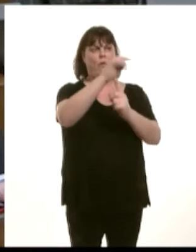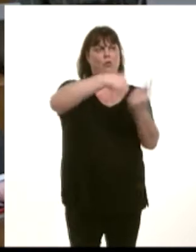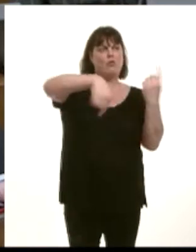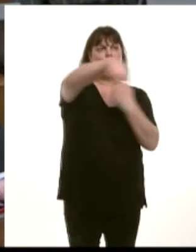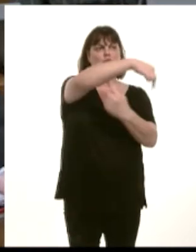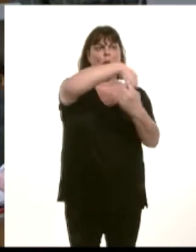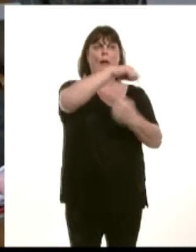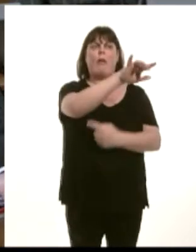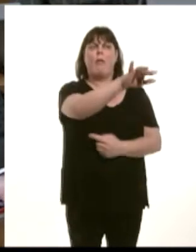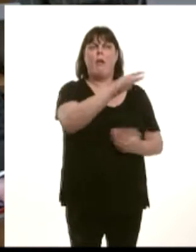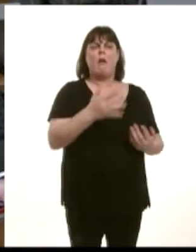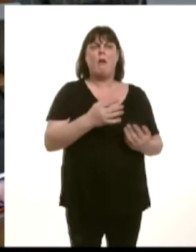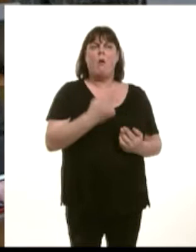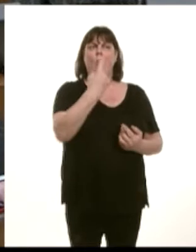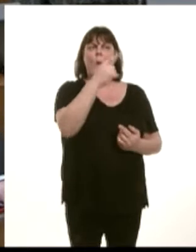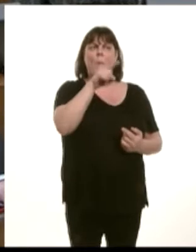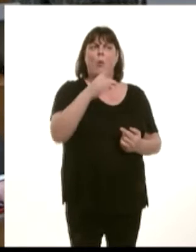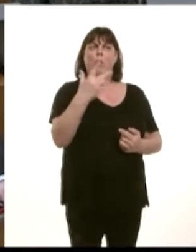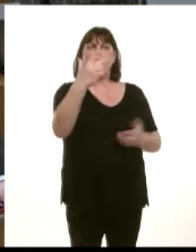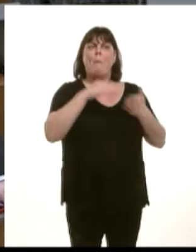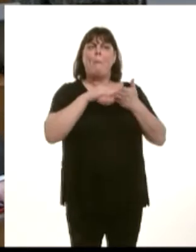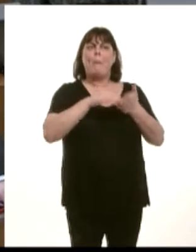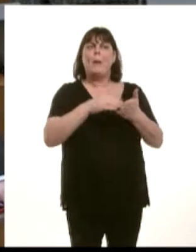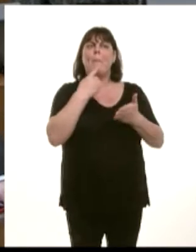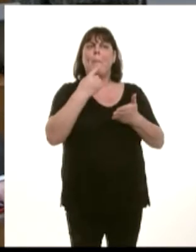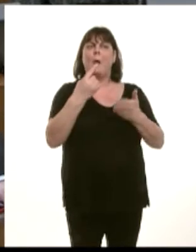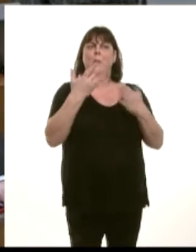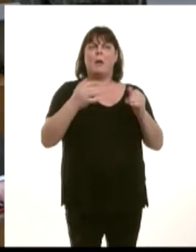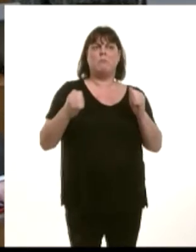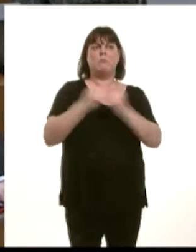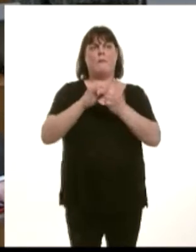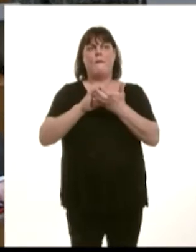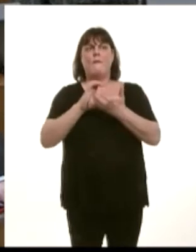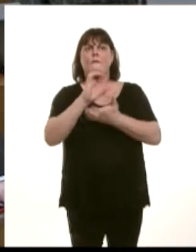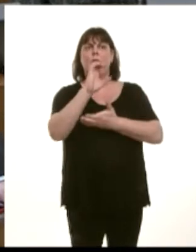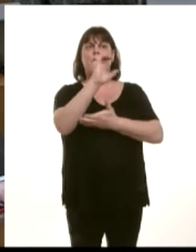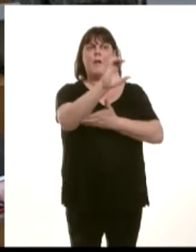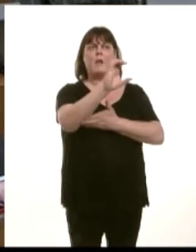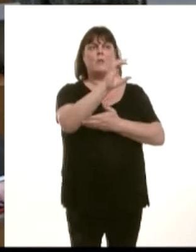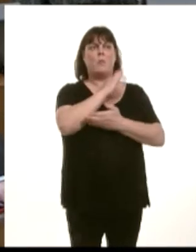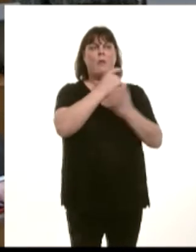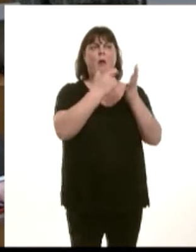£1.35 million that has been given through the project track, through the ERDF—the European regional development fund.